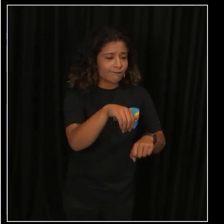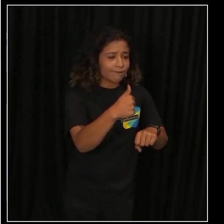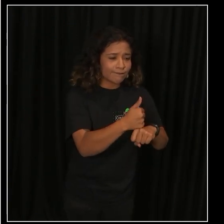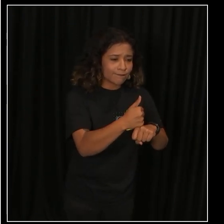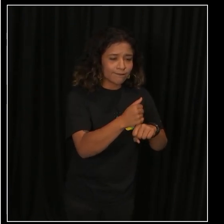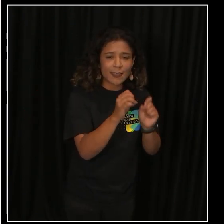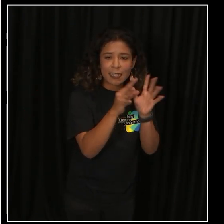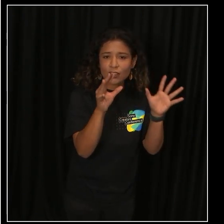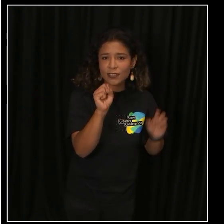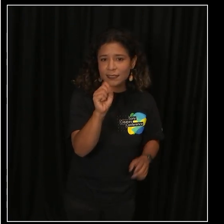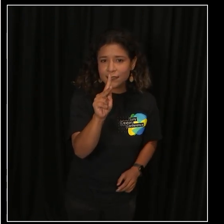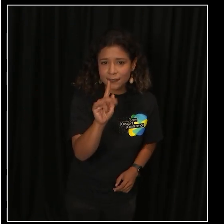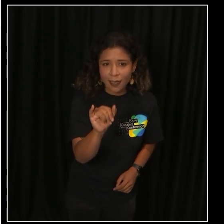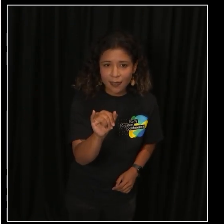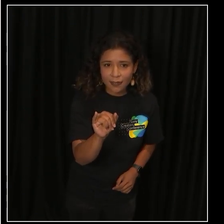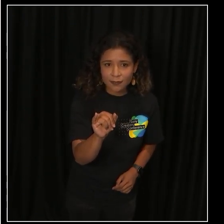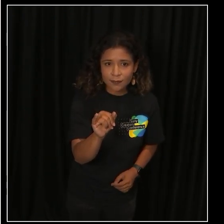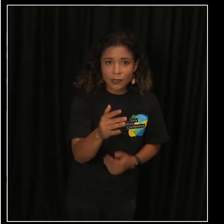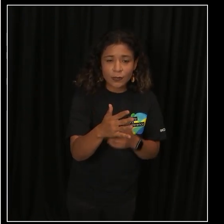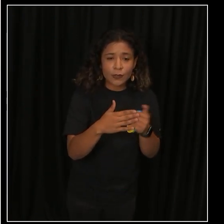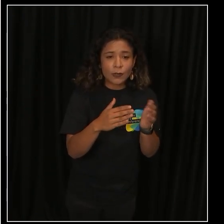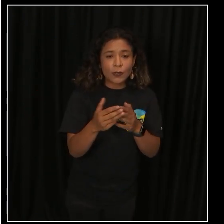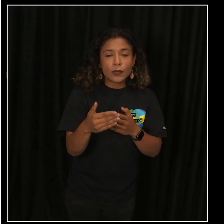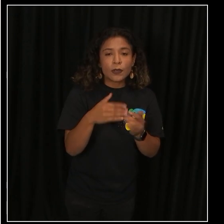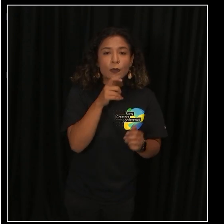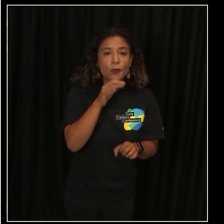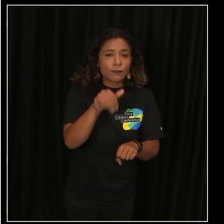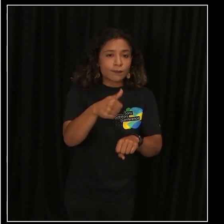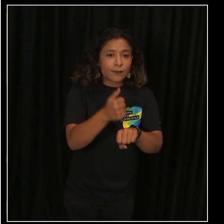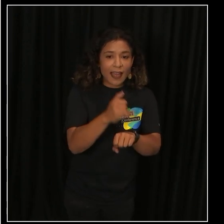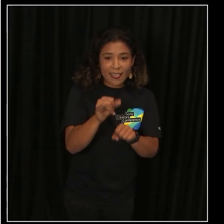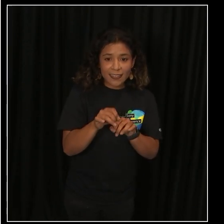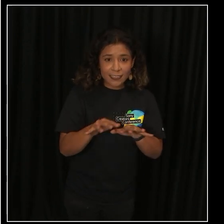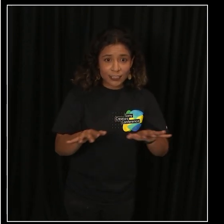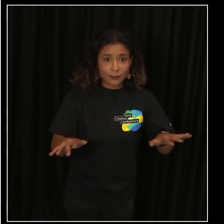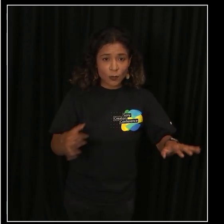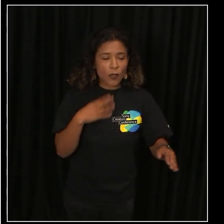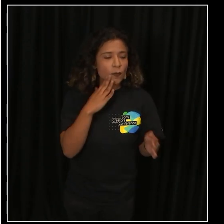For the aerosol to the distribution representing clear skies, here, we define only the two